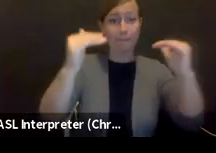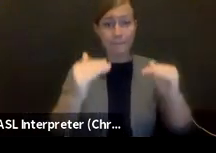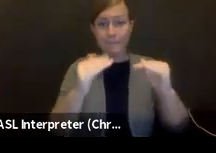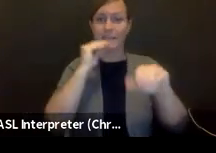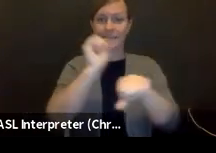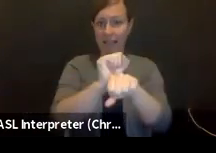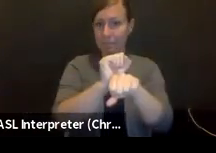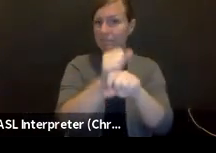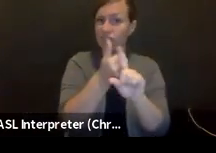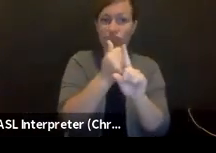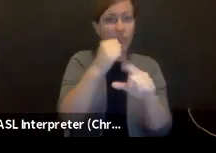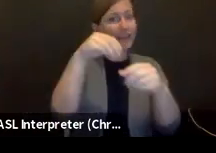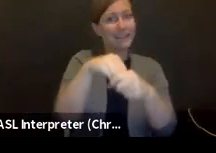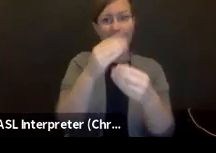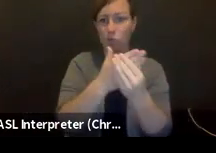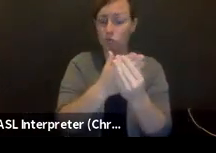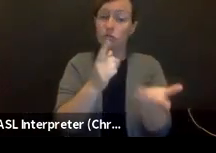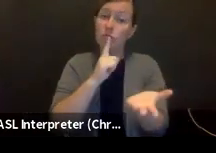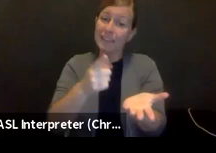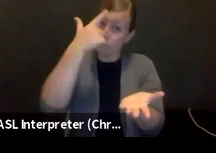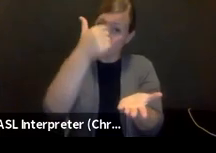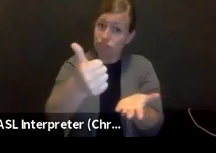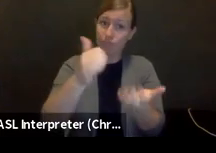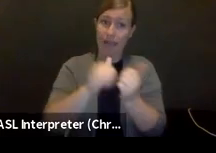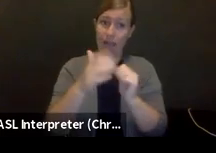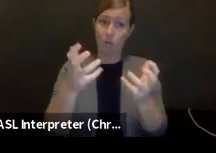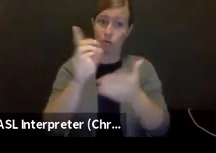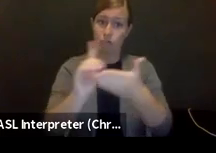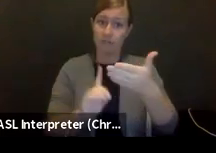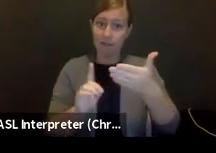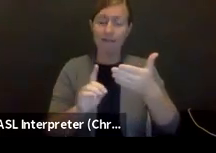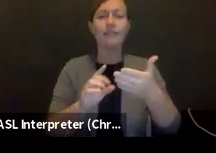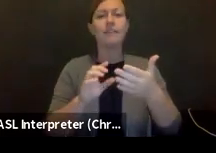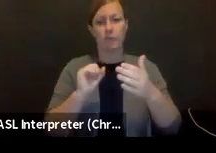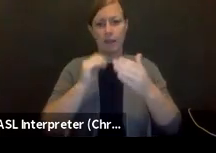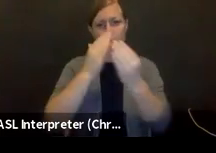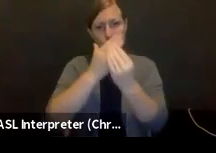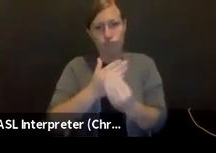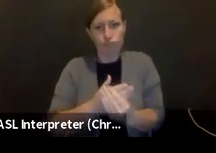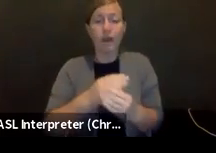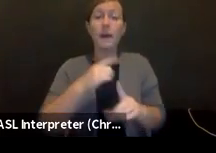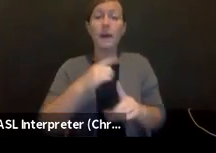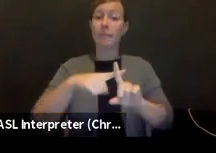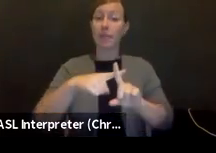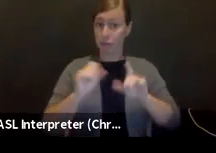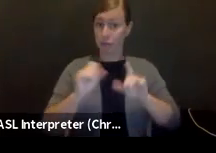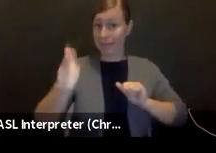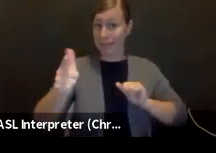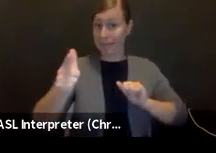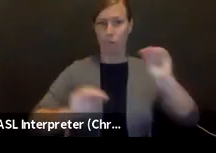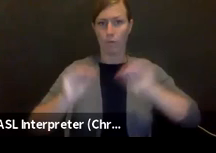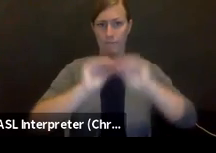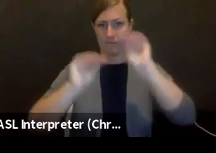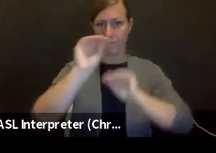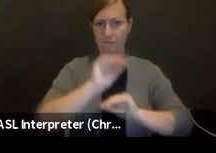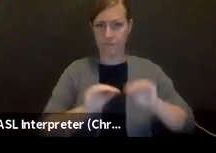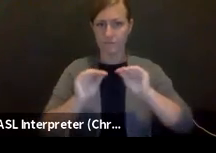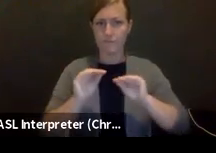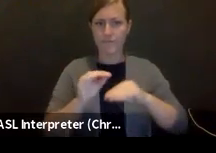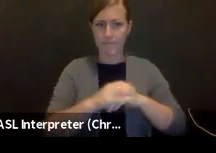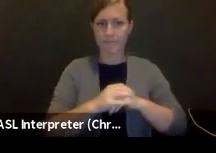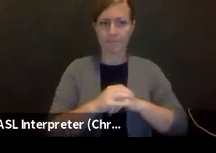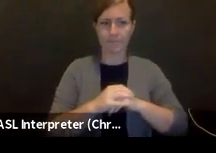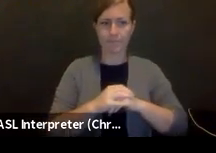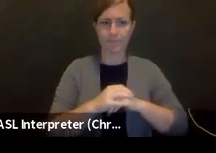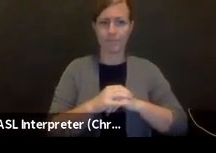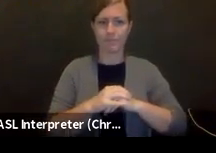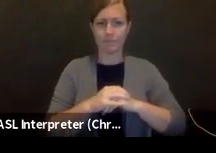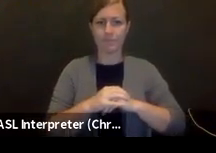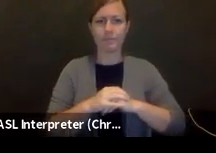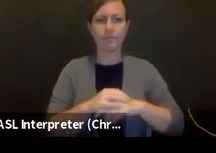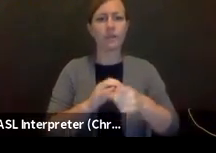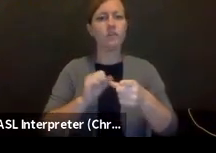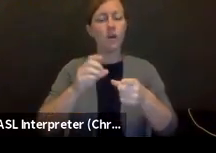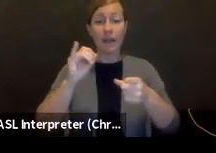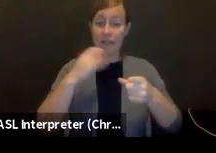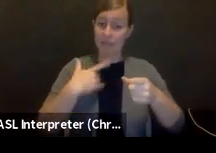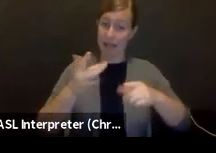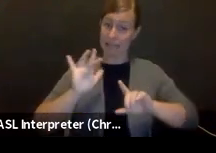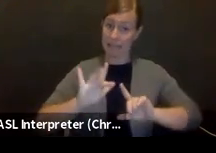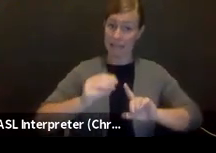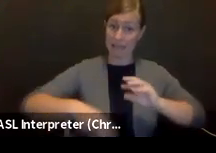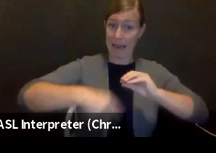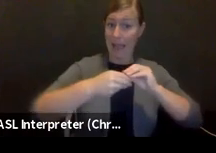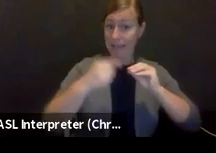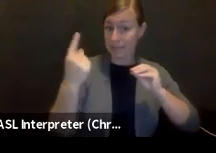ESD 189 - Amy Colburn: In whatever way makes sense to you and you can also move things around. So to add content, you'll see if I just click on Add materials and start adding something will let's do